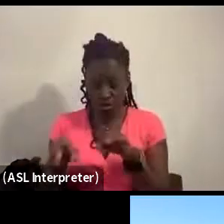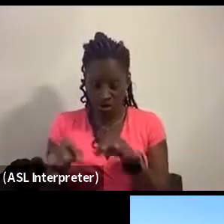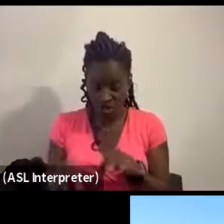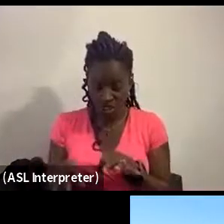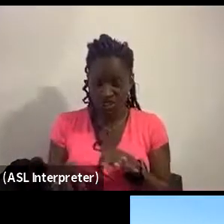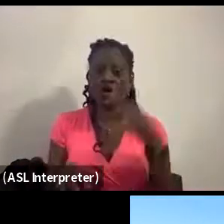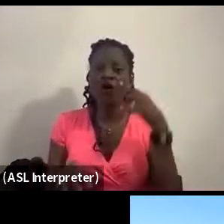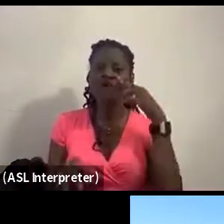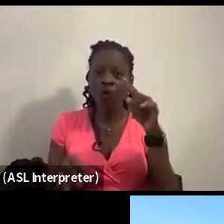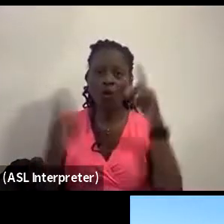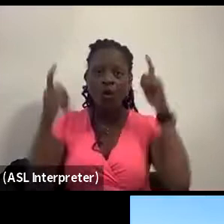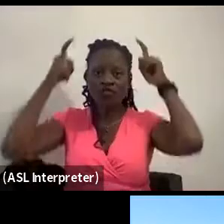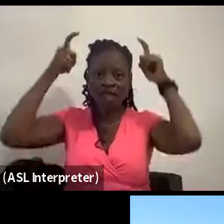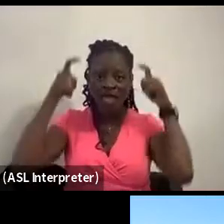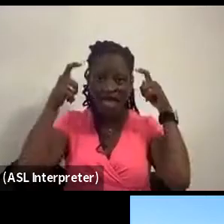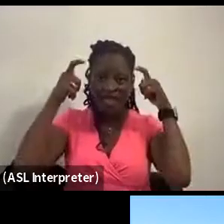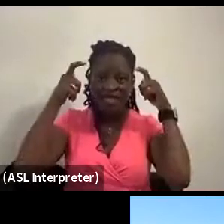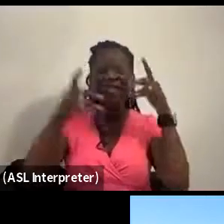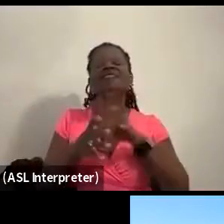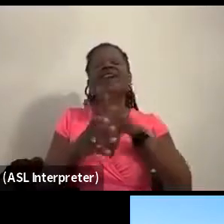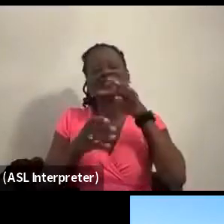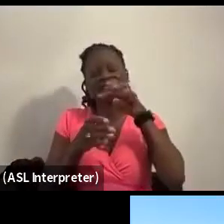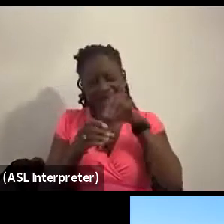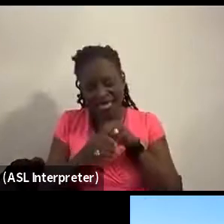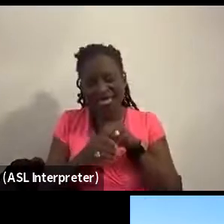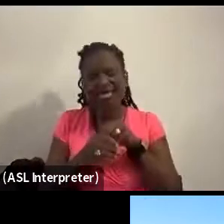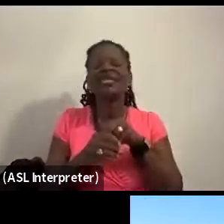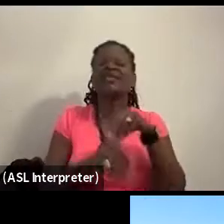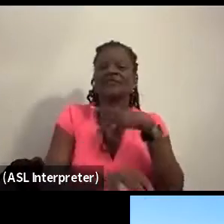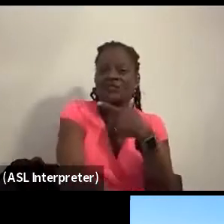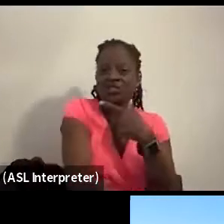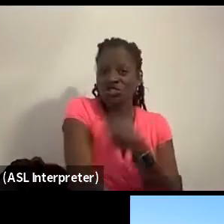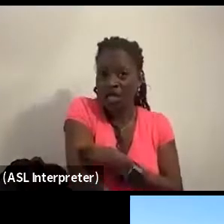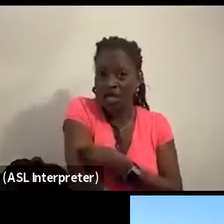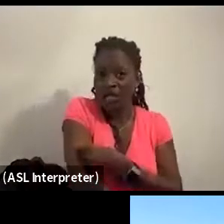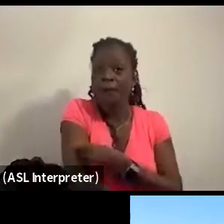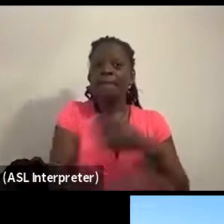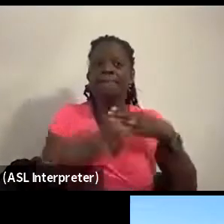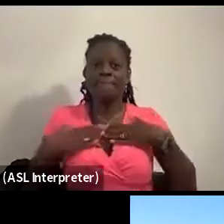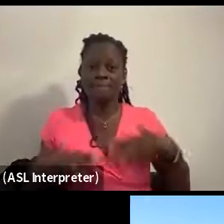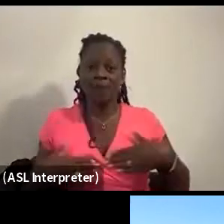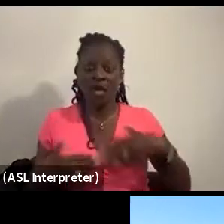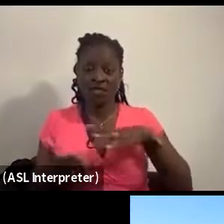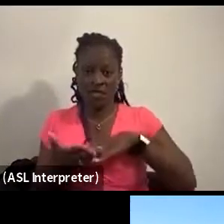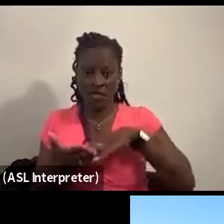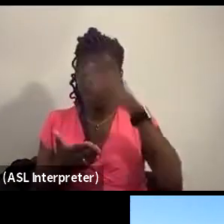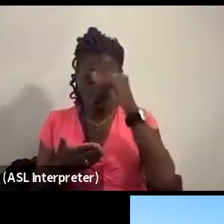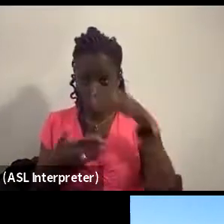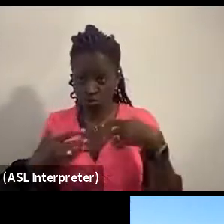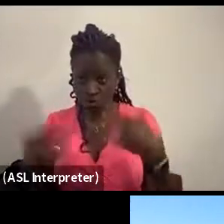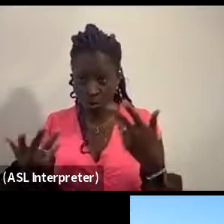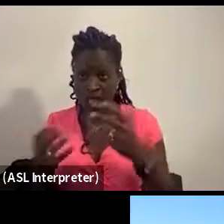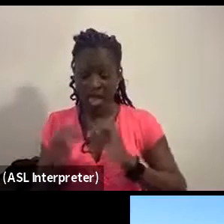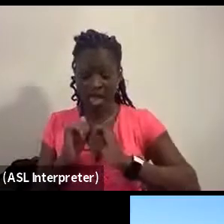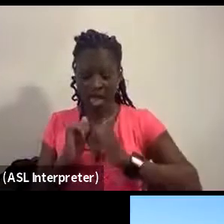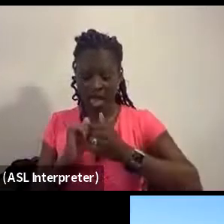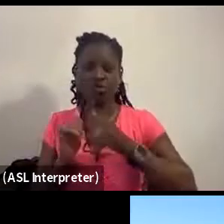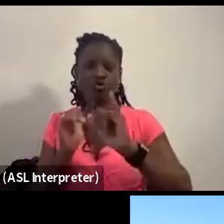the vaccine so that your body learns to identify that hat. And when they see it, they know that that doesn't belong here.